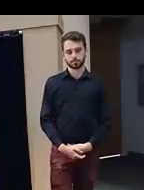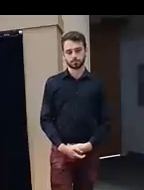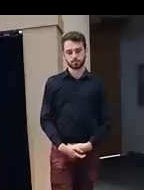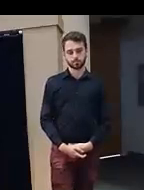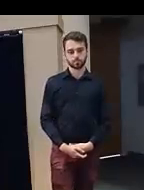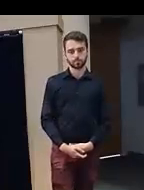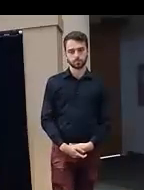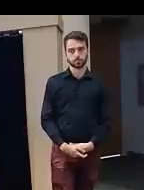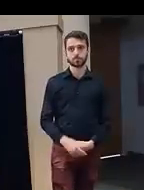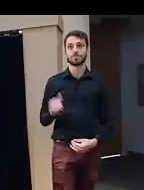Steve